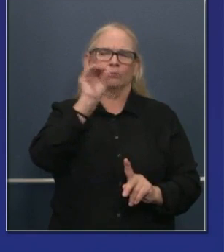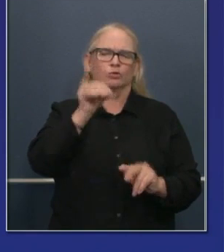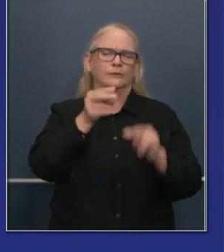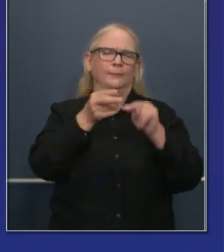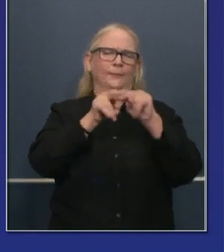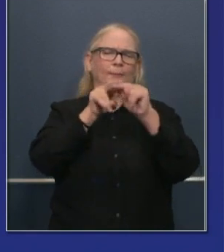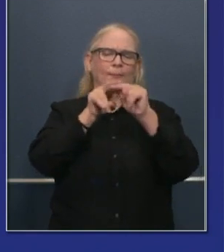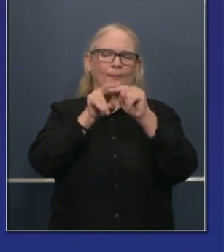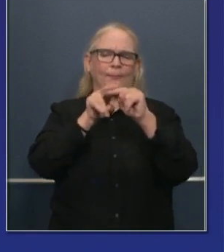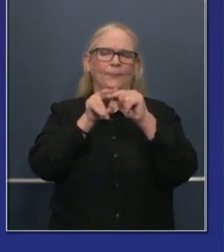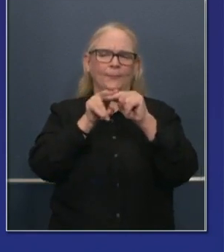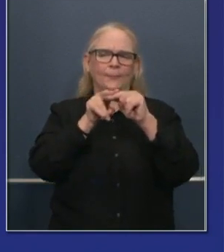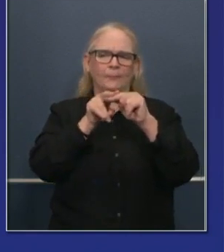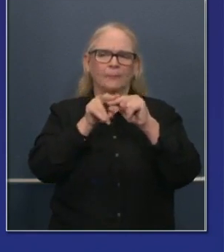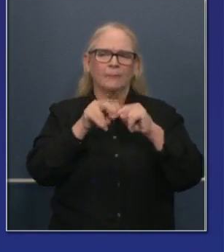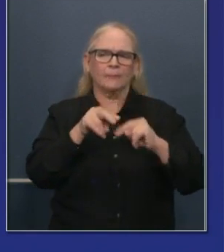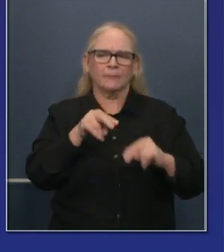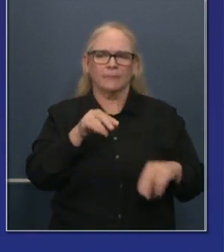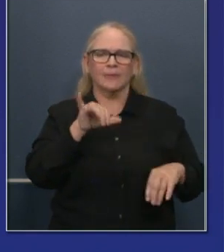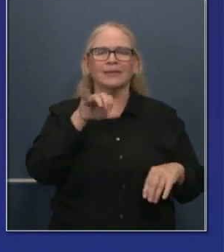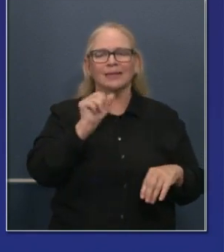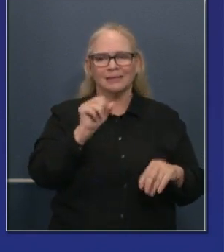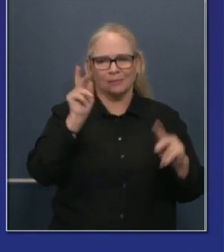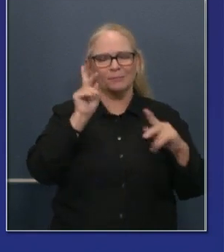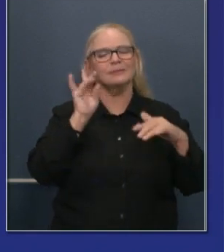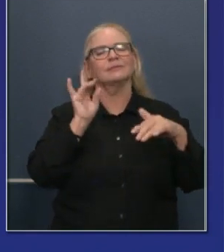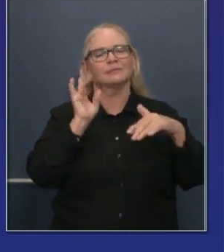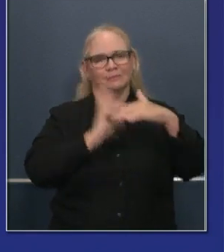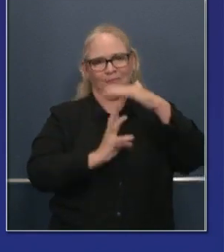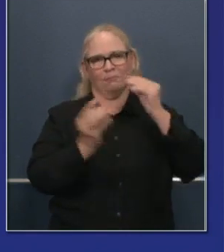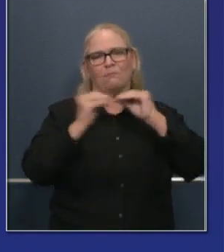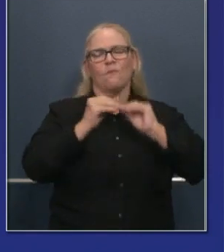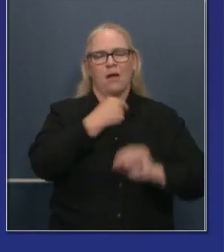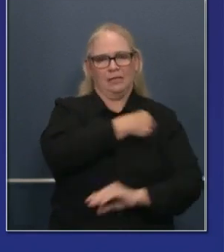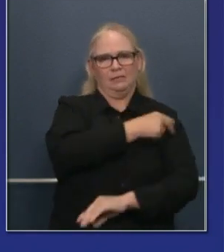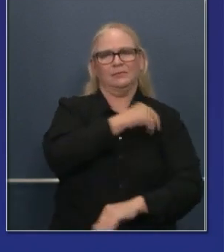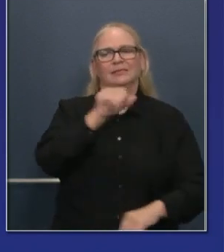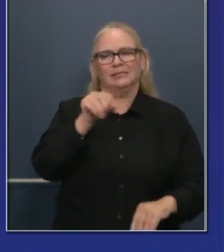VISUALLY, IT LOOKS LIKE 9% INCREASE IN HOSPITALIZATIONS.